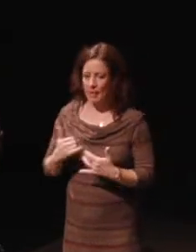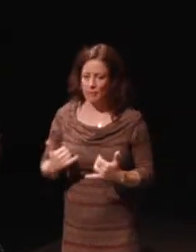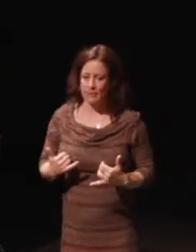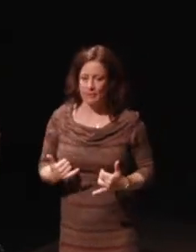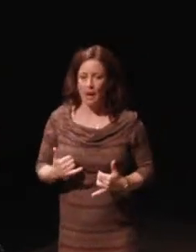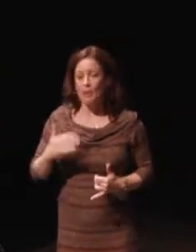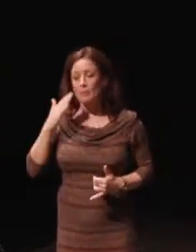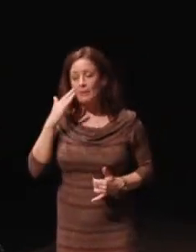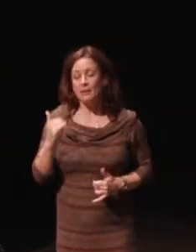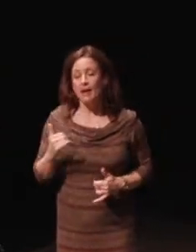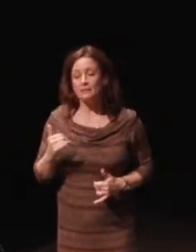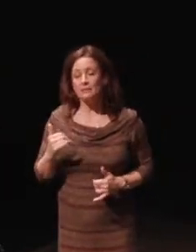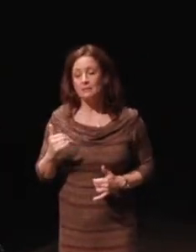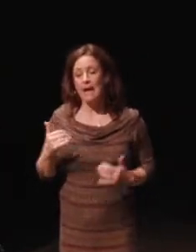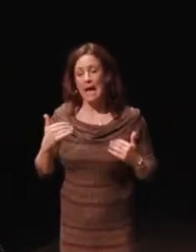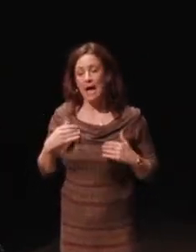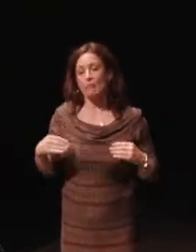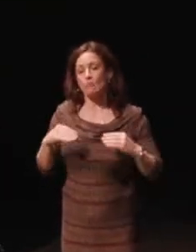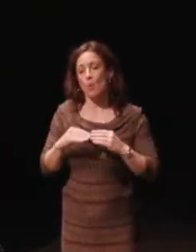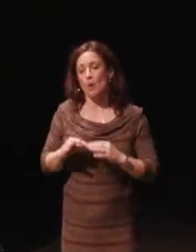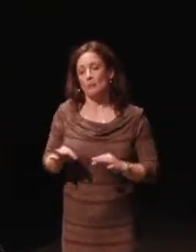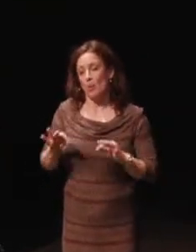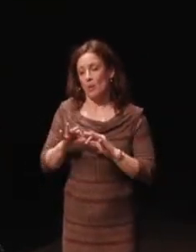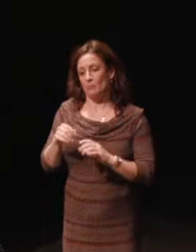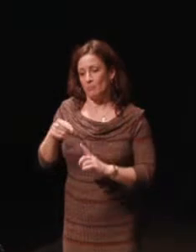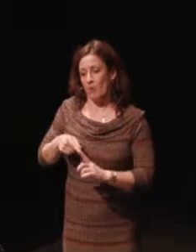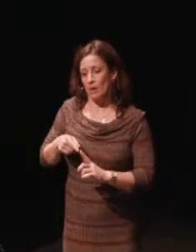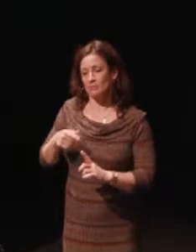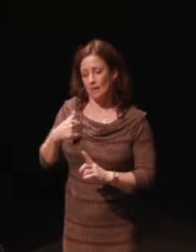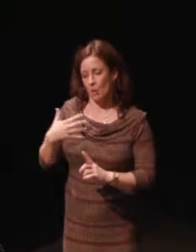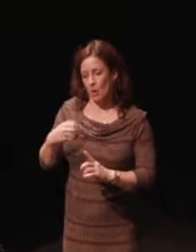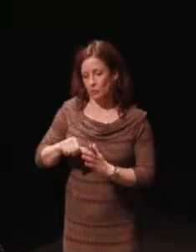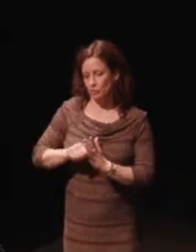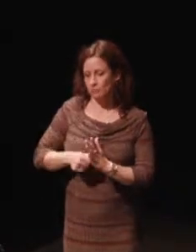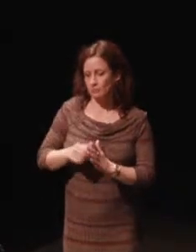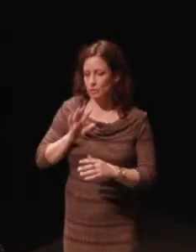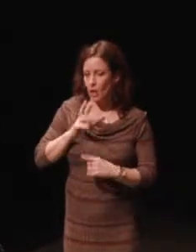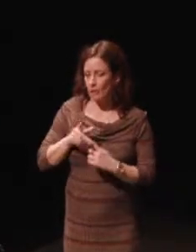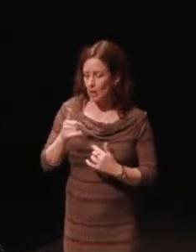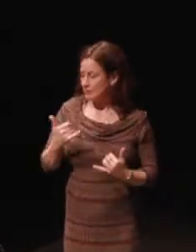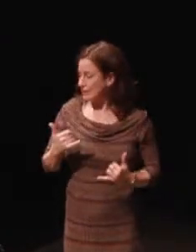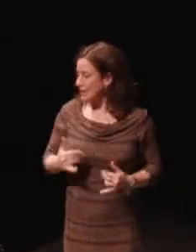because there's a much more important point that I really wanted to talk about today,